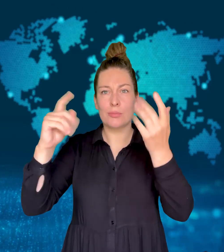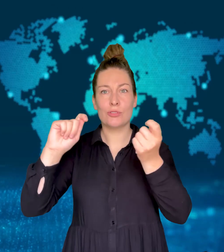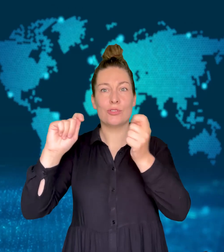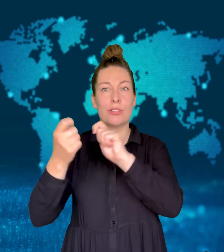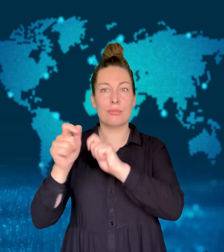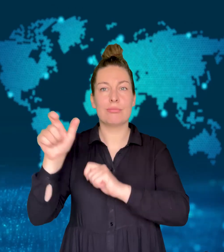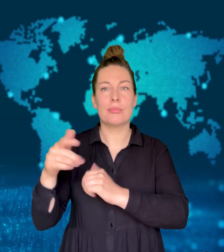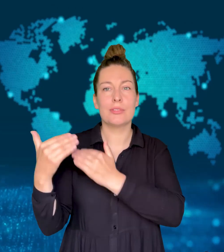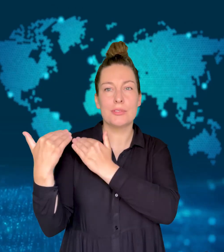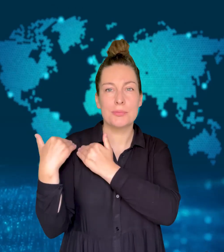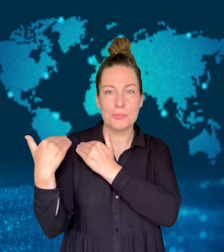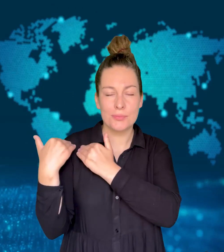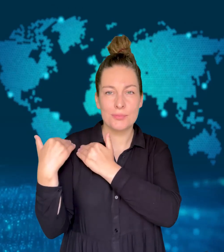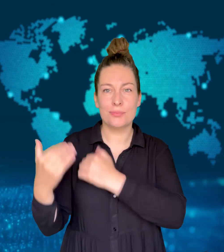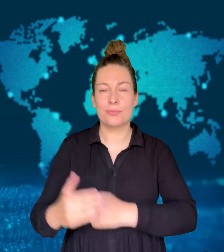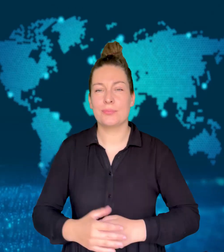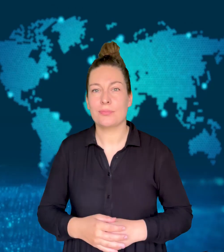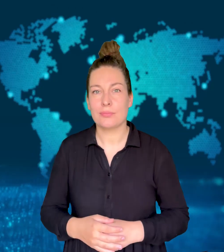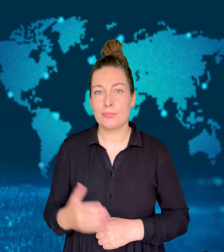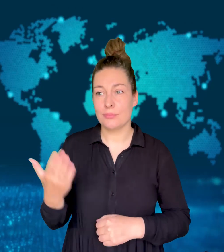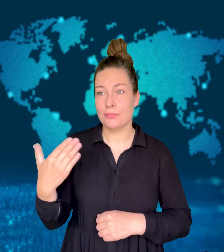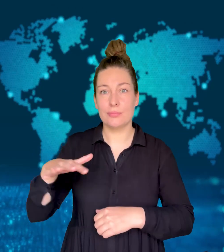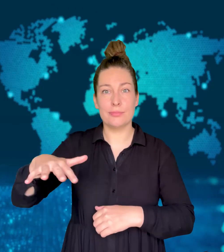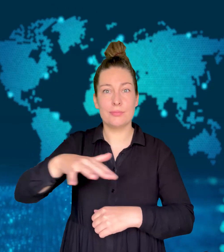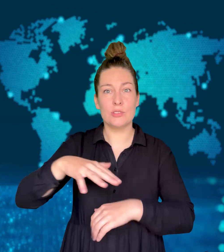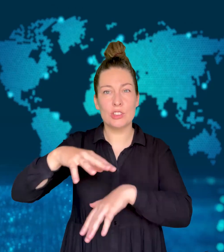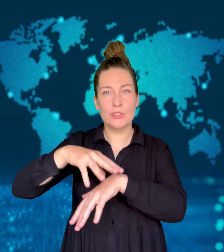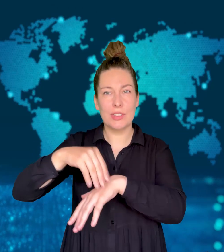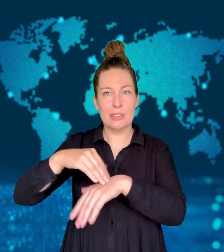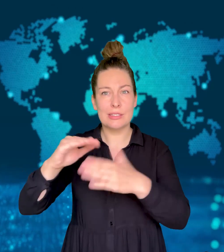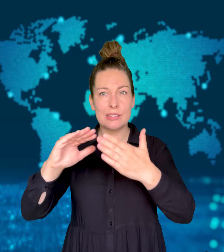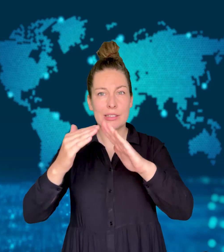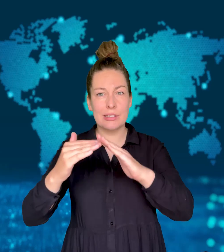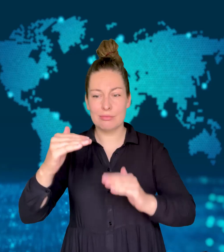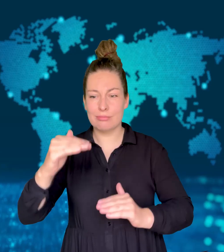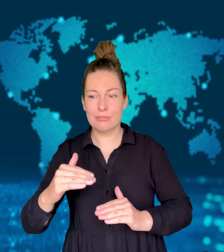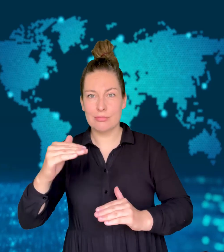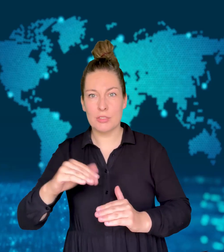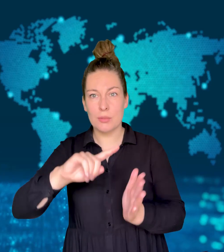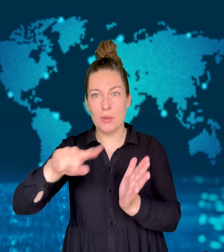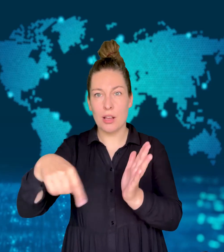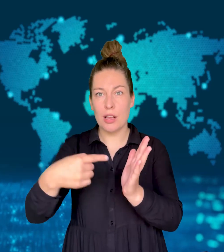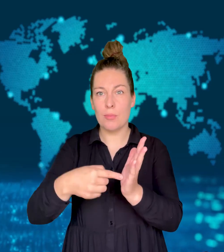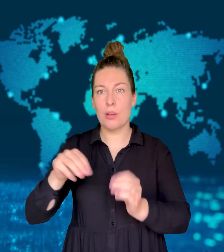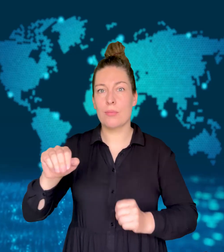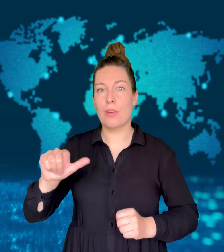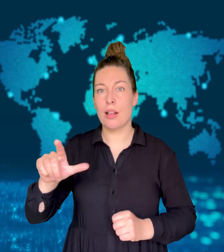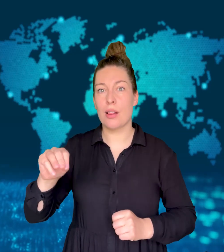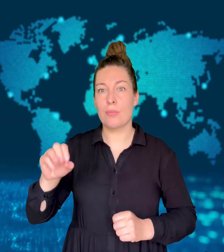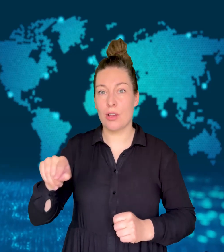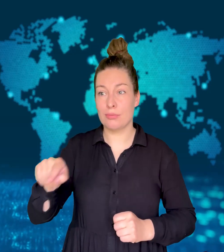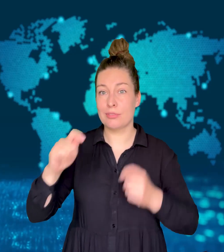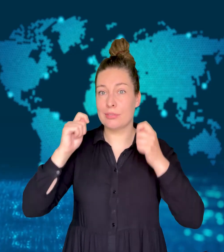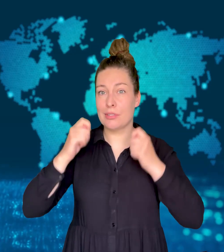The 20-year-old Swedish climate activist resisted a police order to